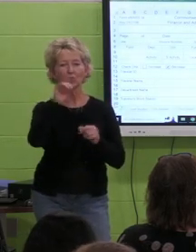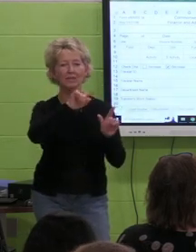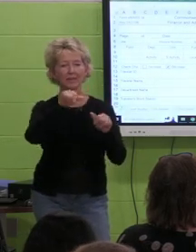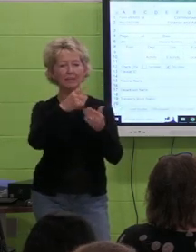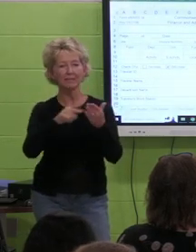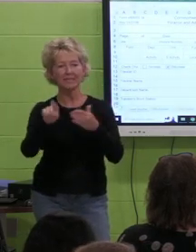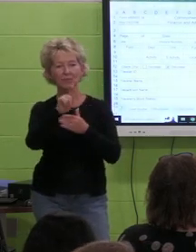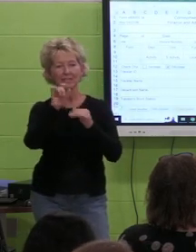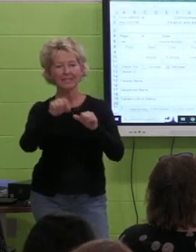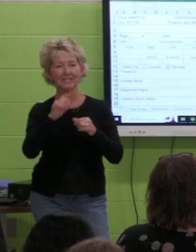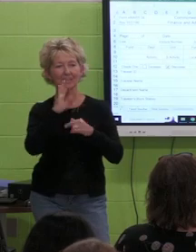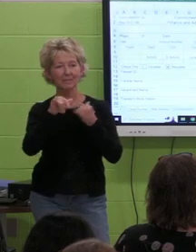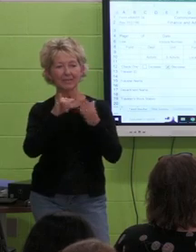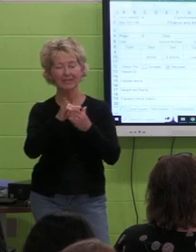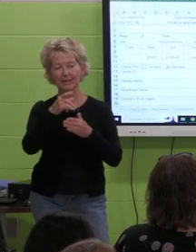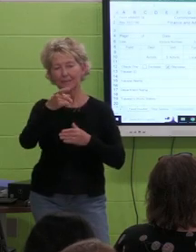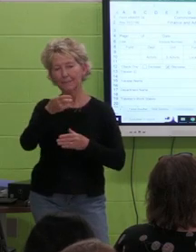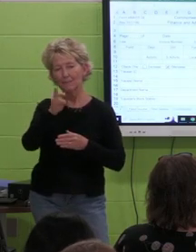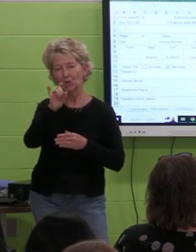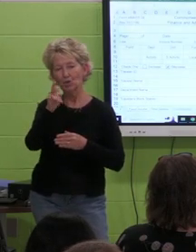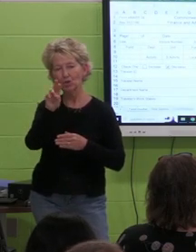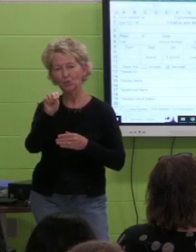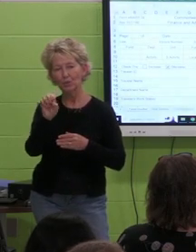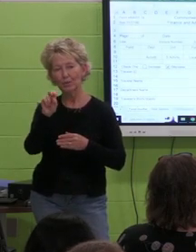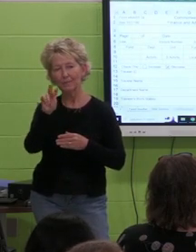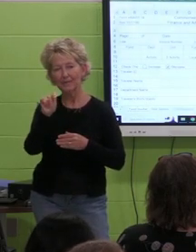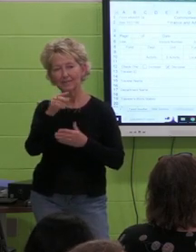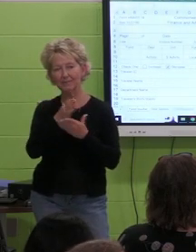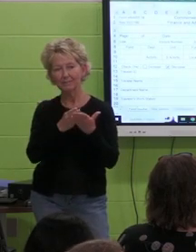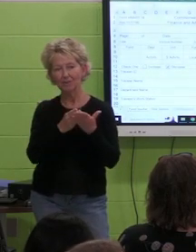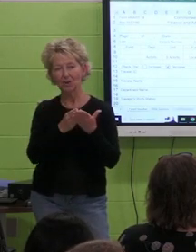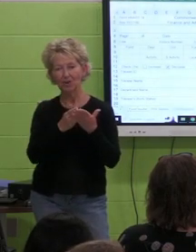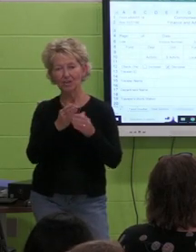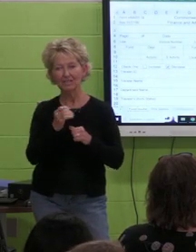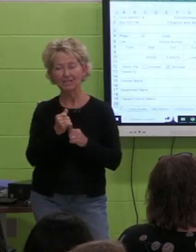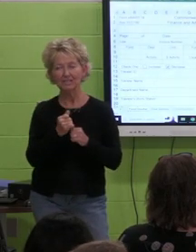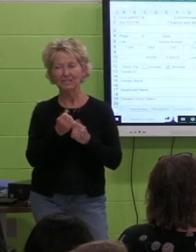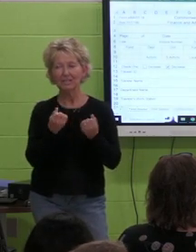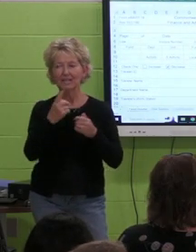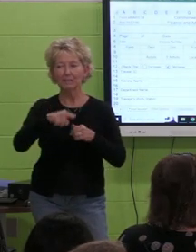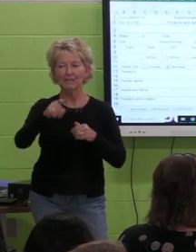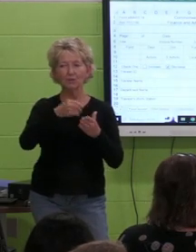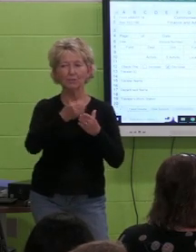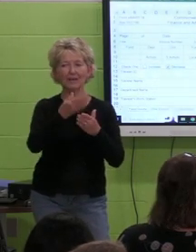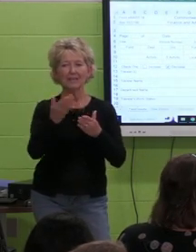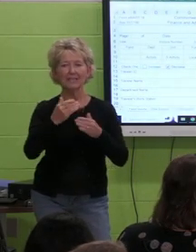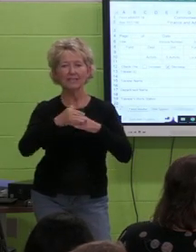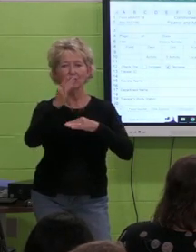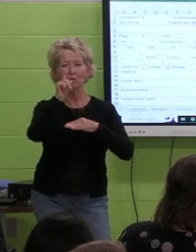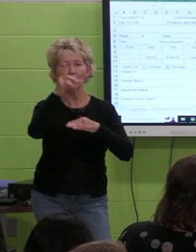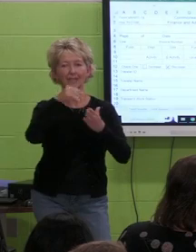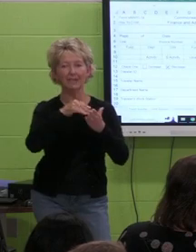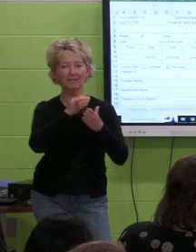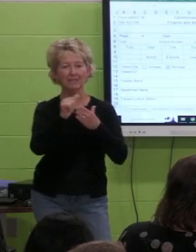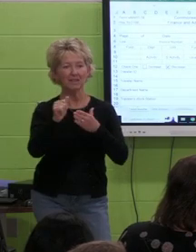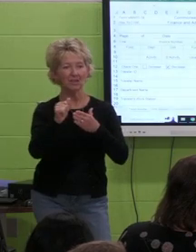about the procurement part of it how many of you all make single purchases over $1,000 typically?